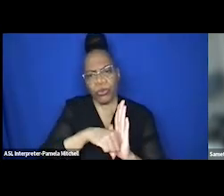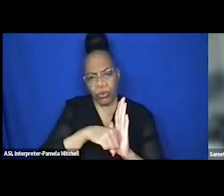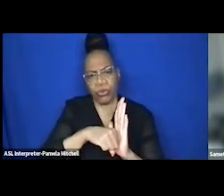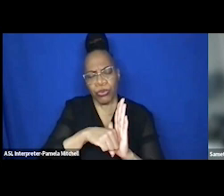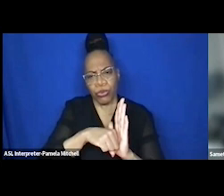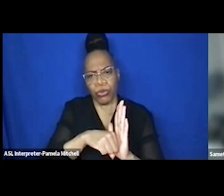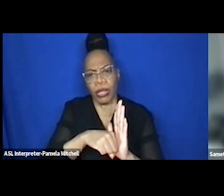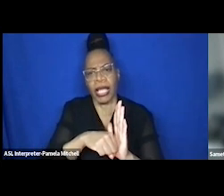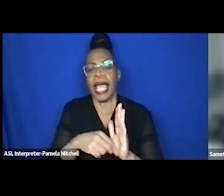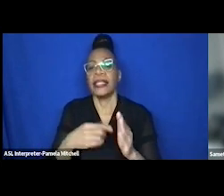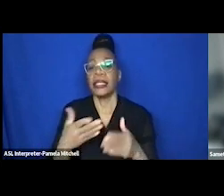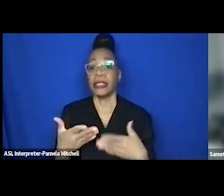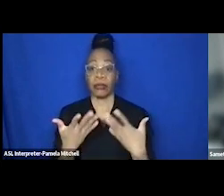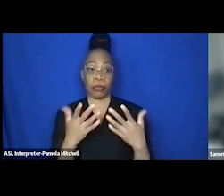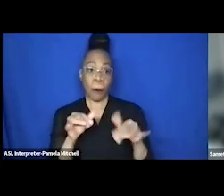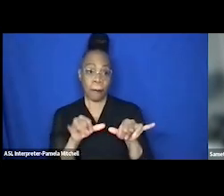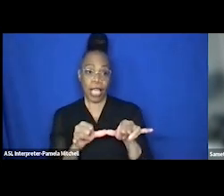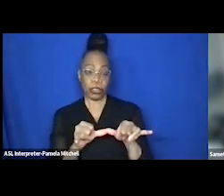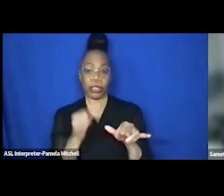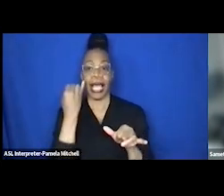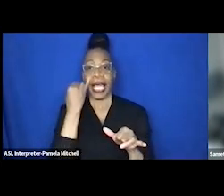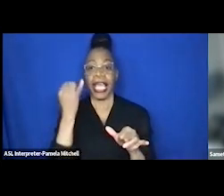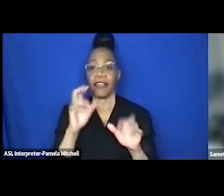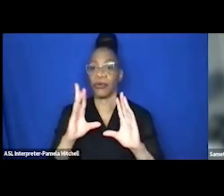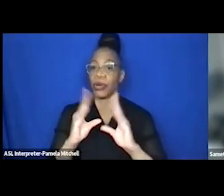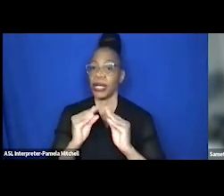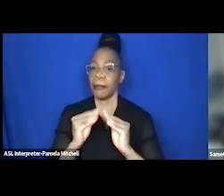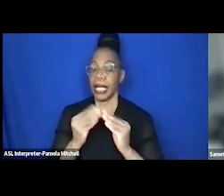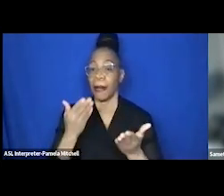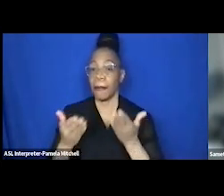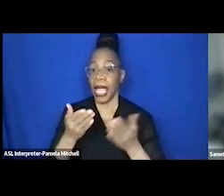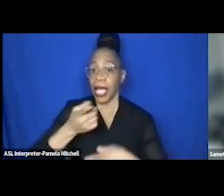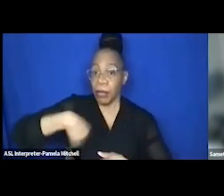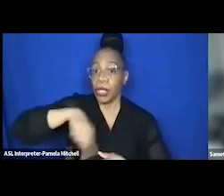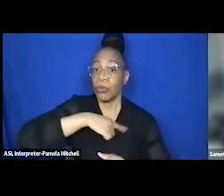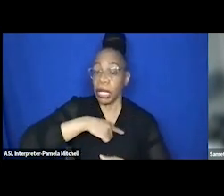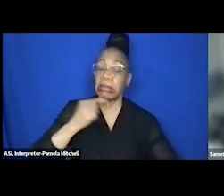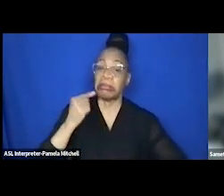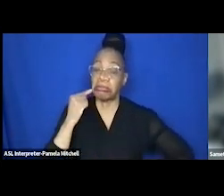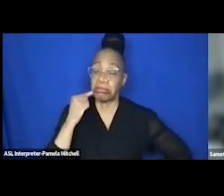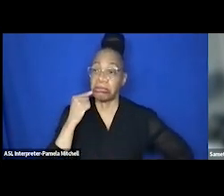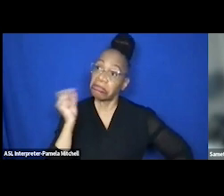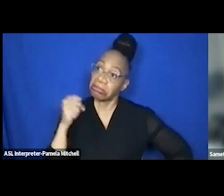And if we were all in a room together, I think that probably almost all of us would probably collectively shake our head, yes, right?